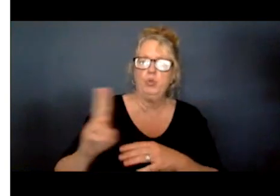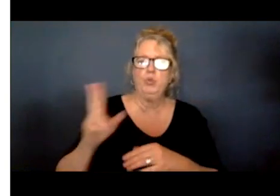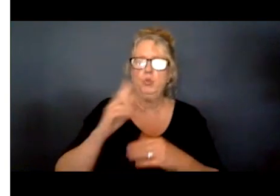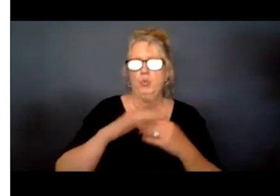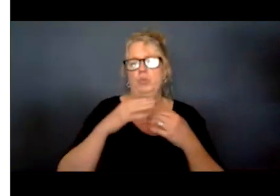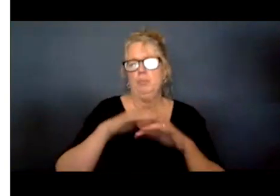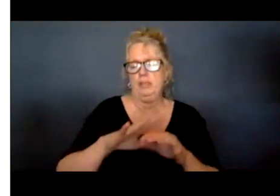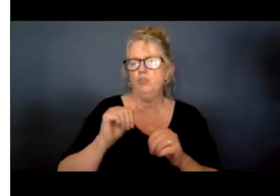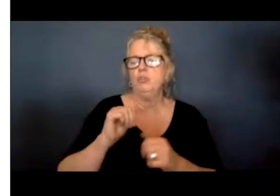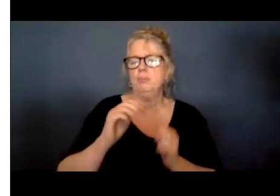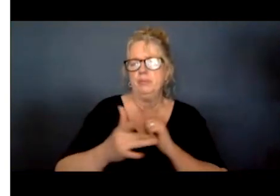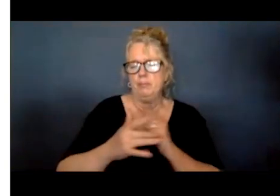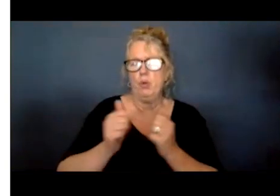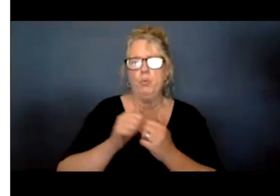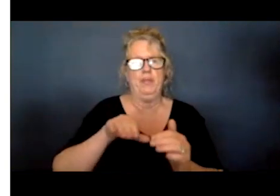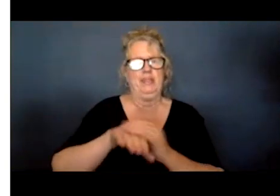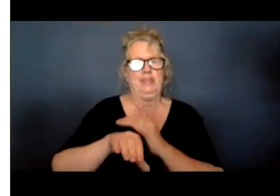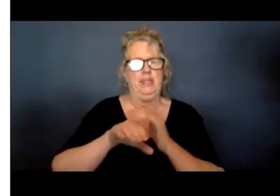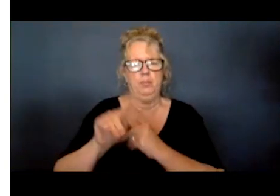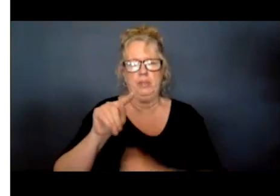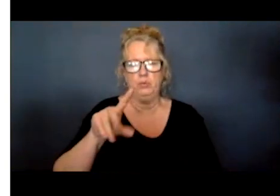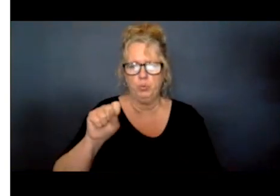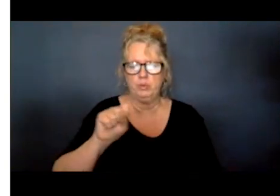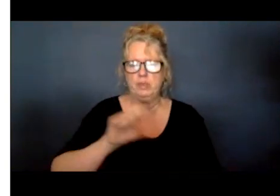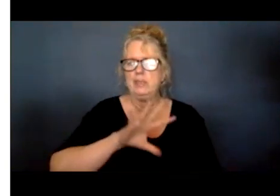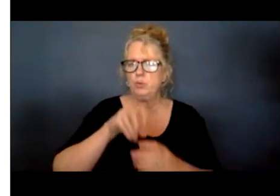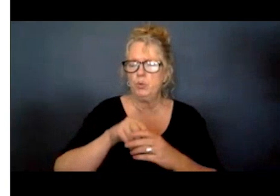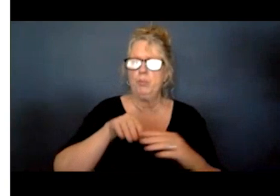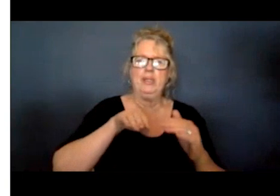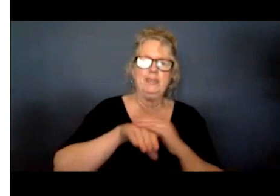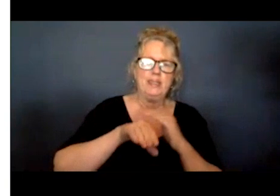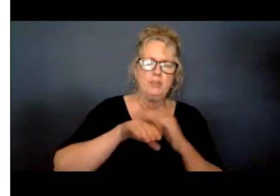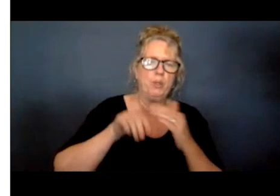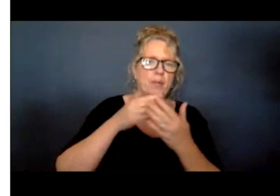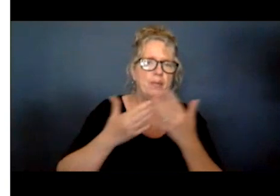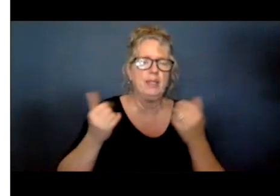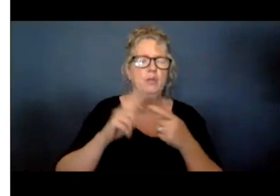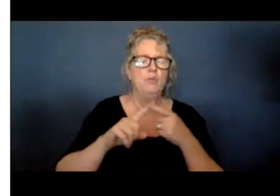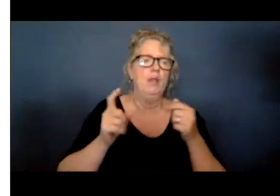with built-in accessibility tools now include accessibility features that either serve as